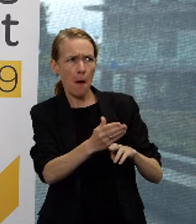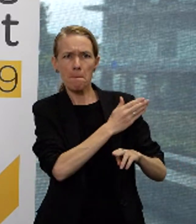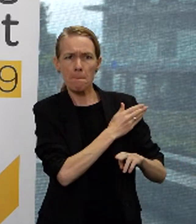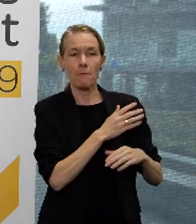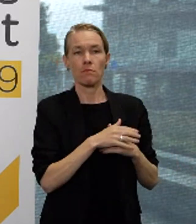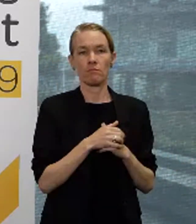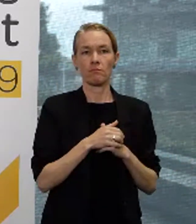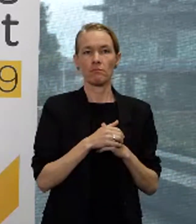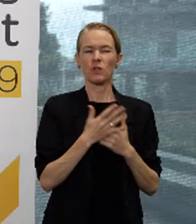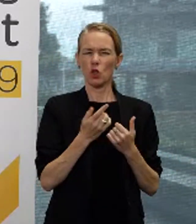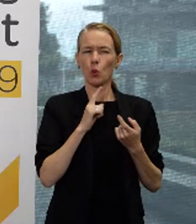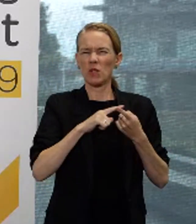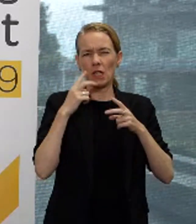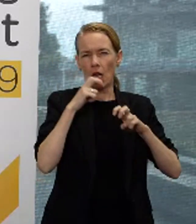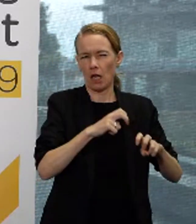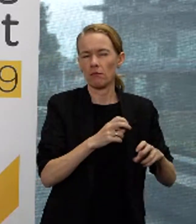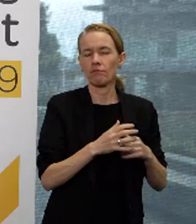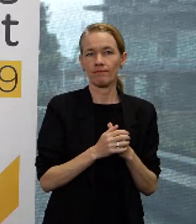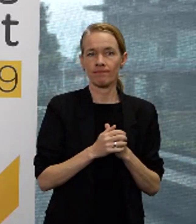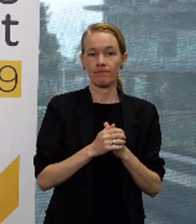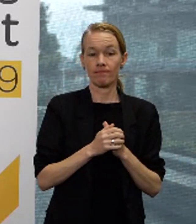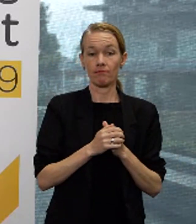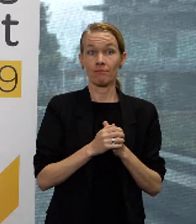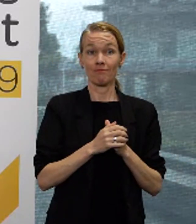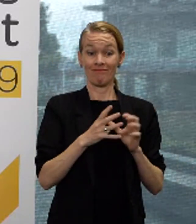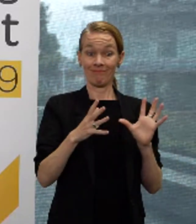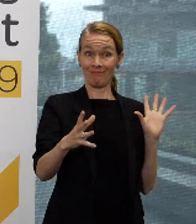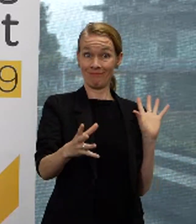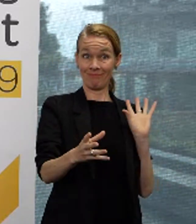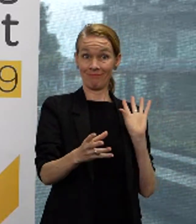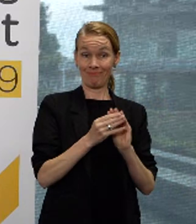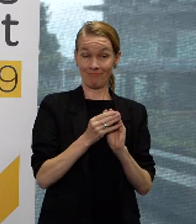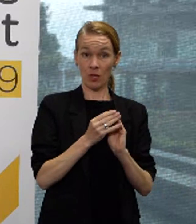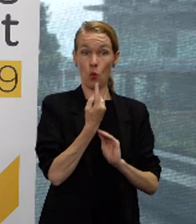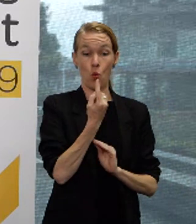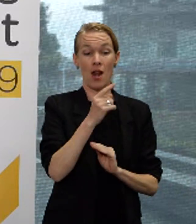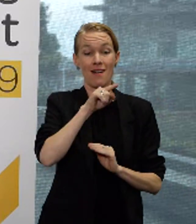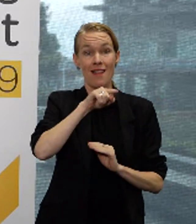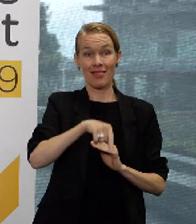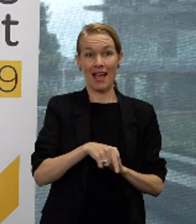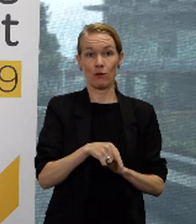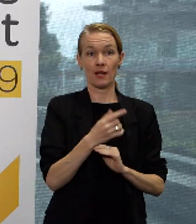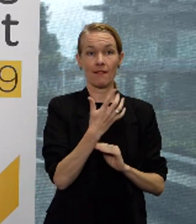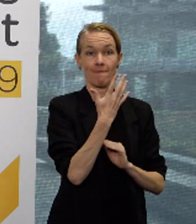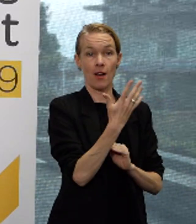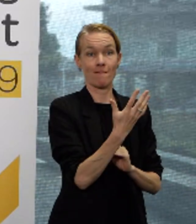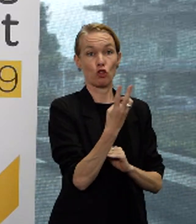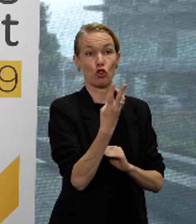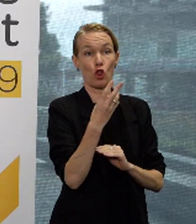until that has been resolved, so our total number of confirmed cases is now 1,530.